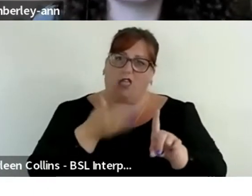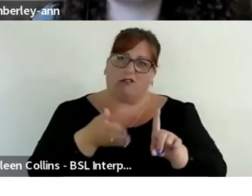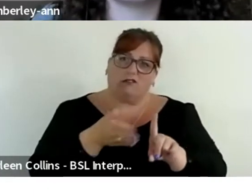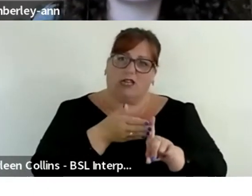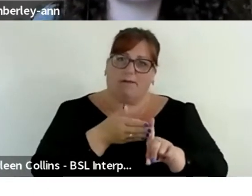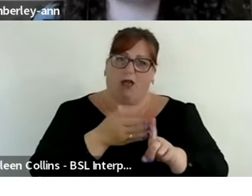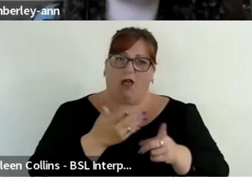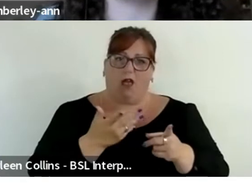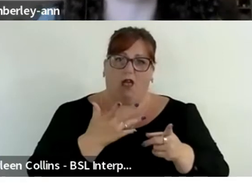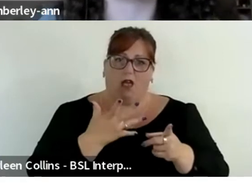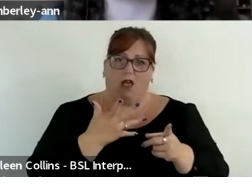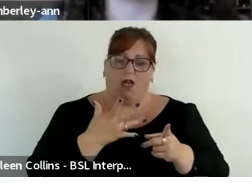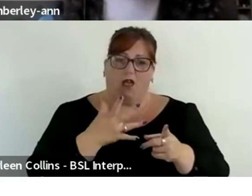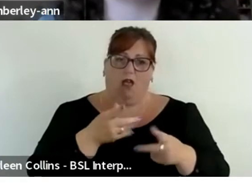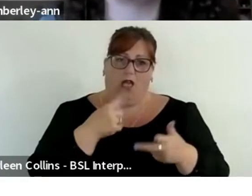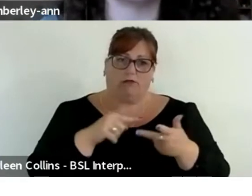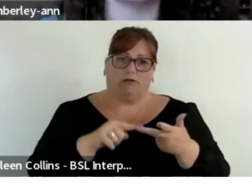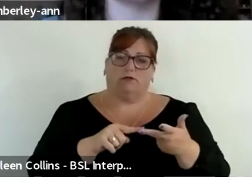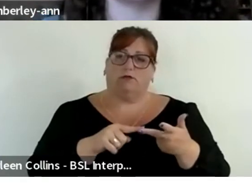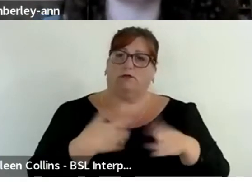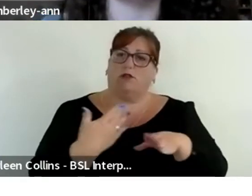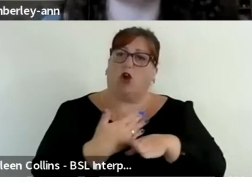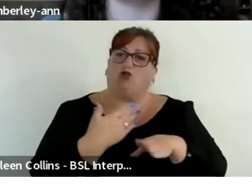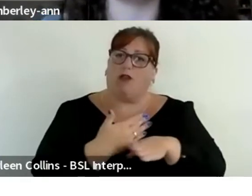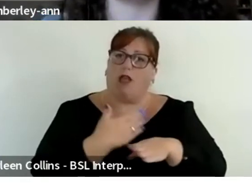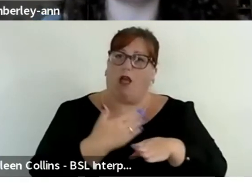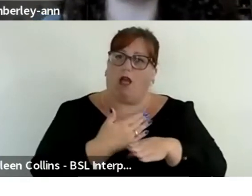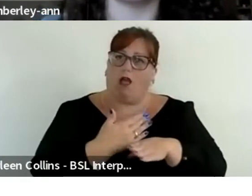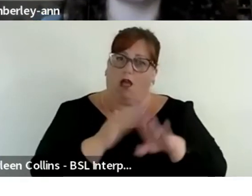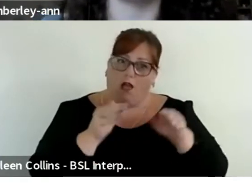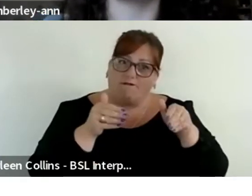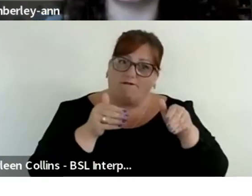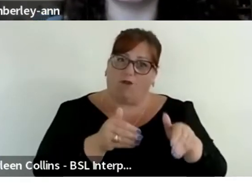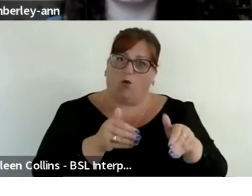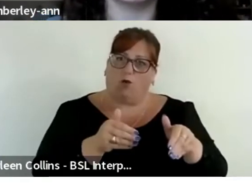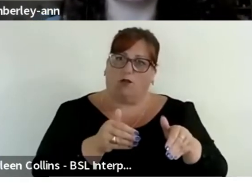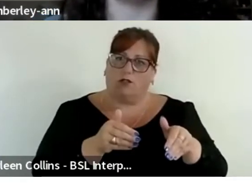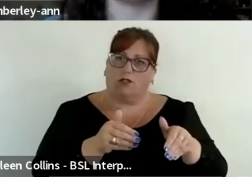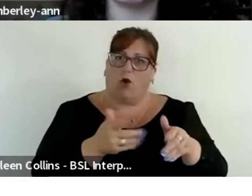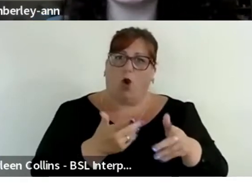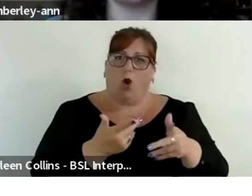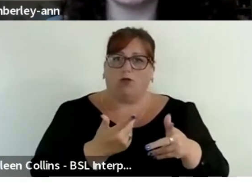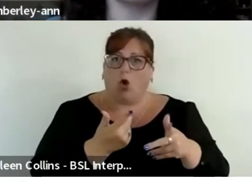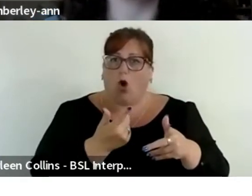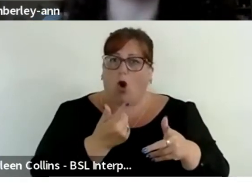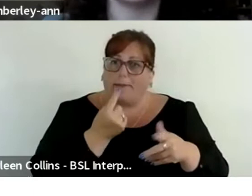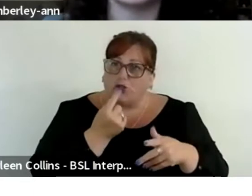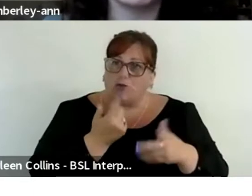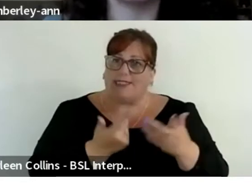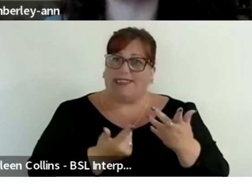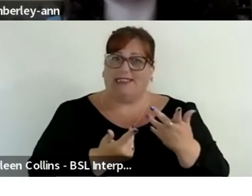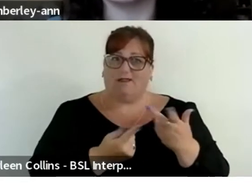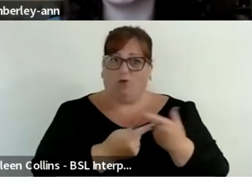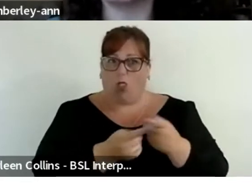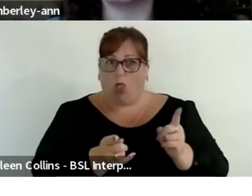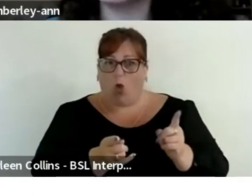Career, focussing on the opportunities that our disability and neuro divergent colleagues have to join the firm in the fist place.